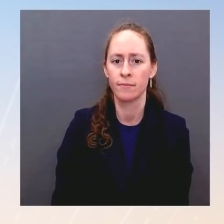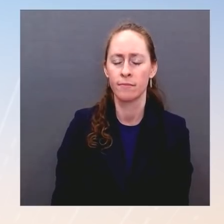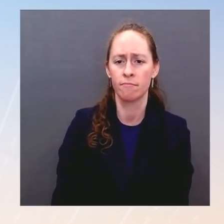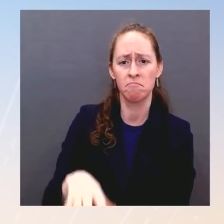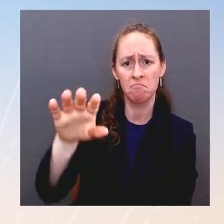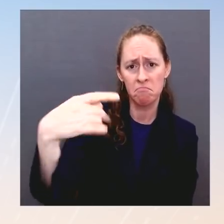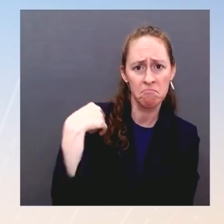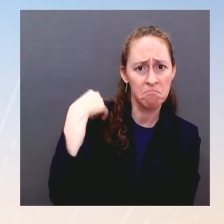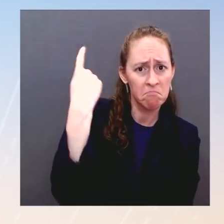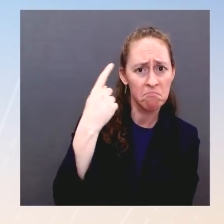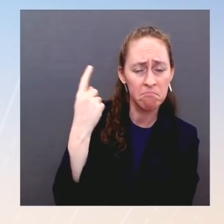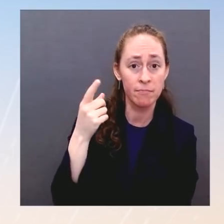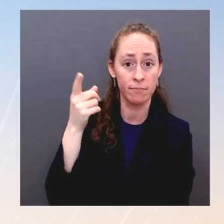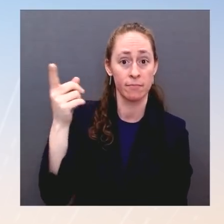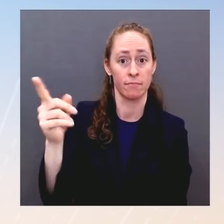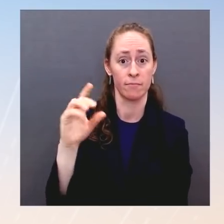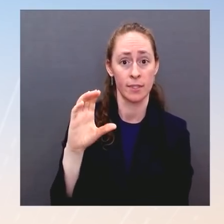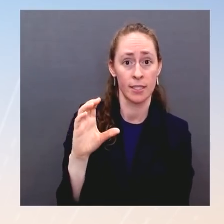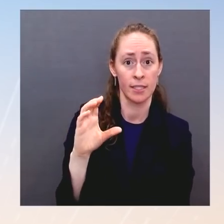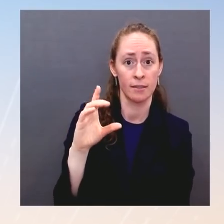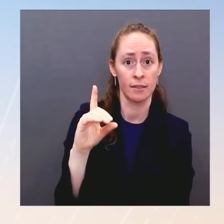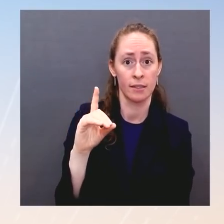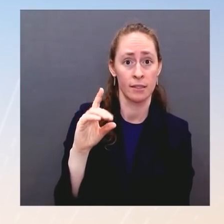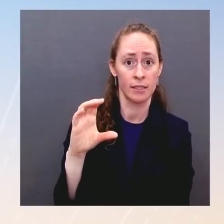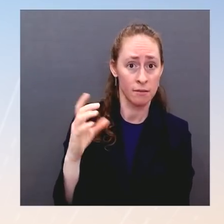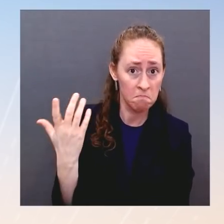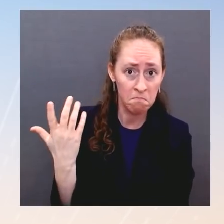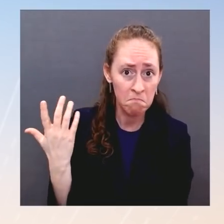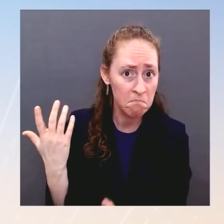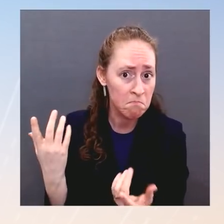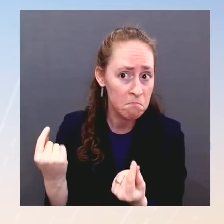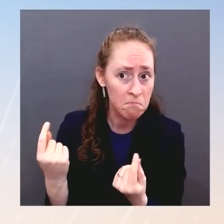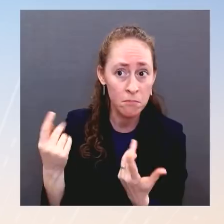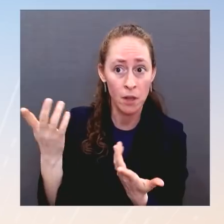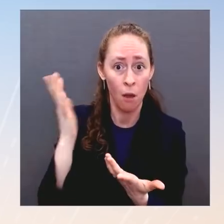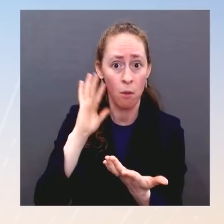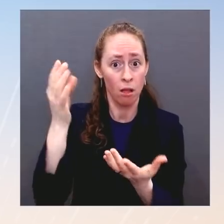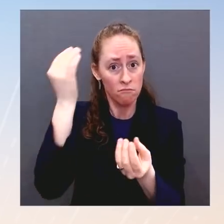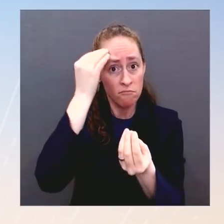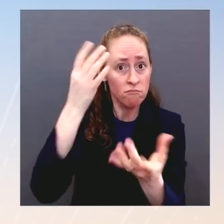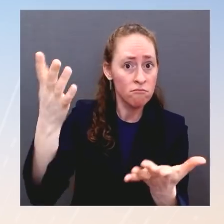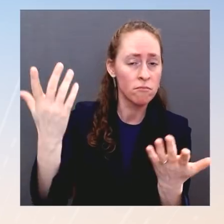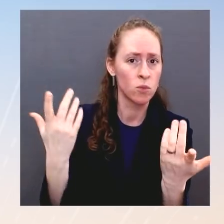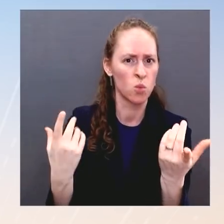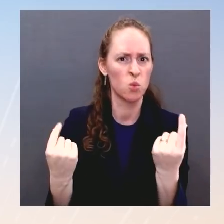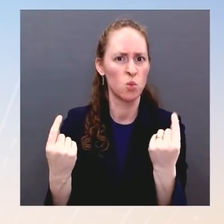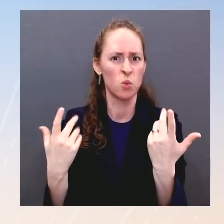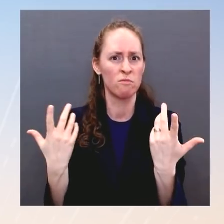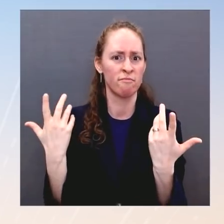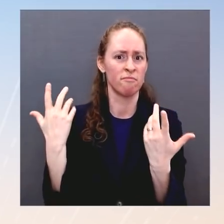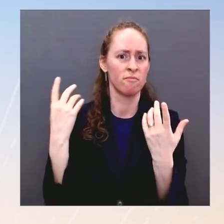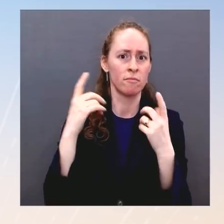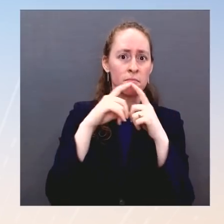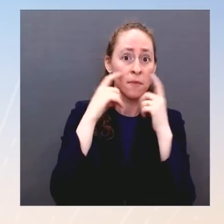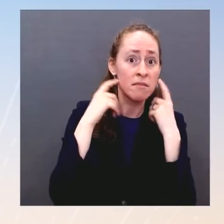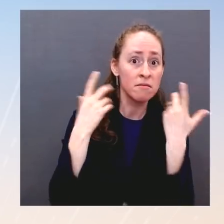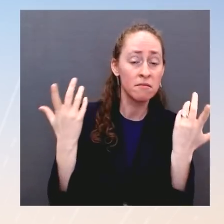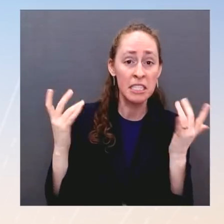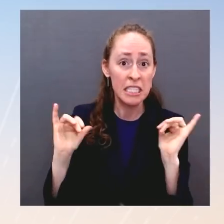including, under them, 70 percent or so of Americans right now live in areas where they are no longer recommended to wear masks indoors in public settings.